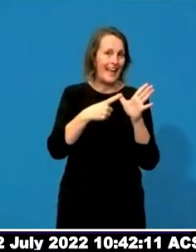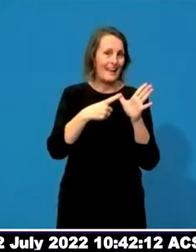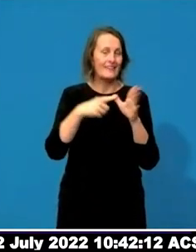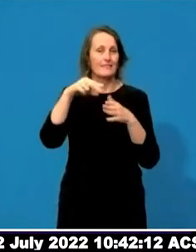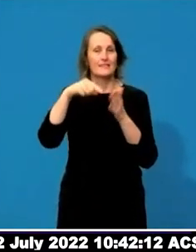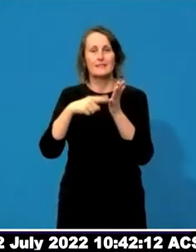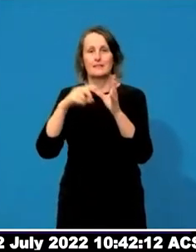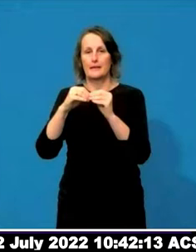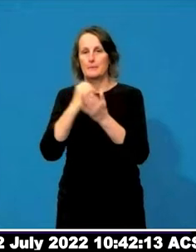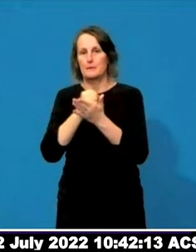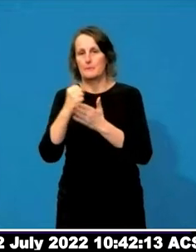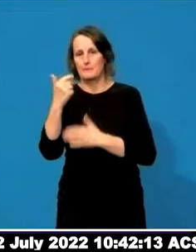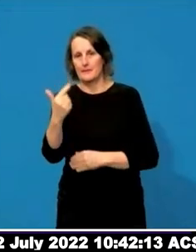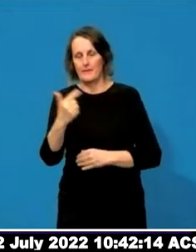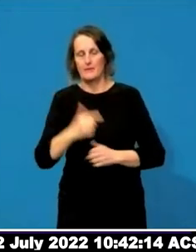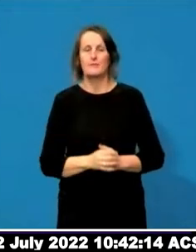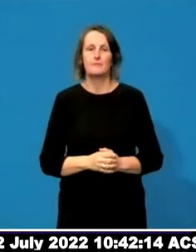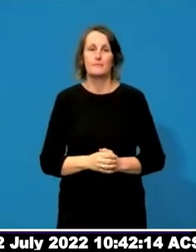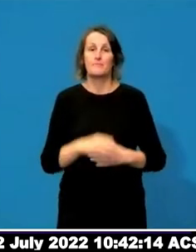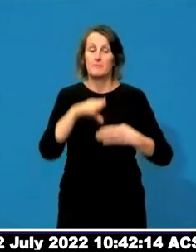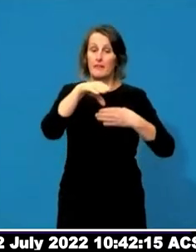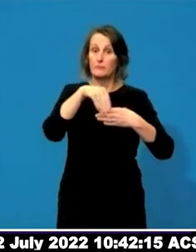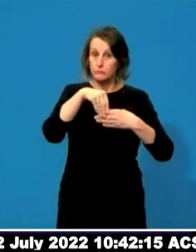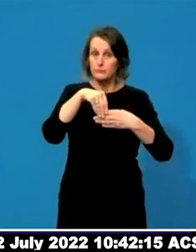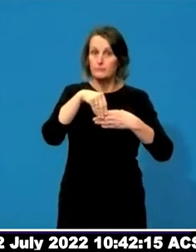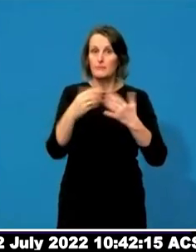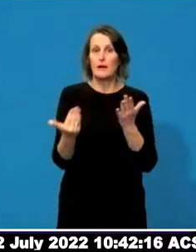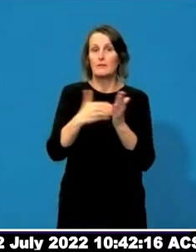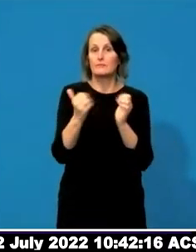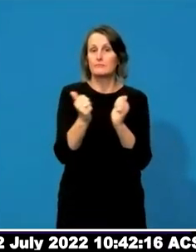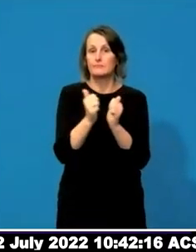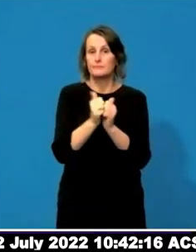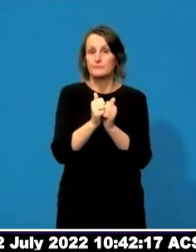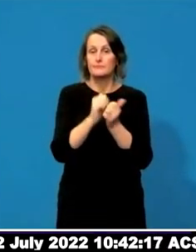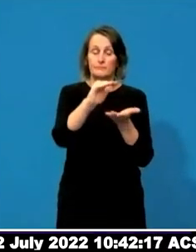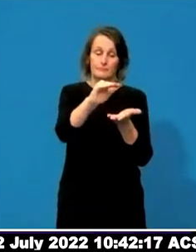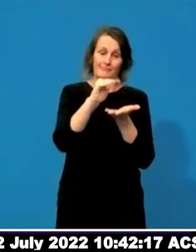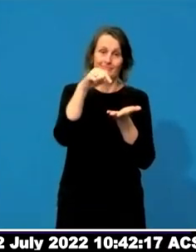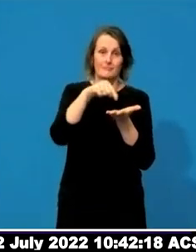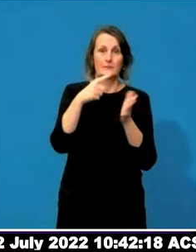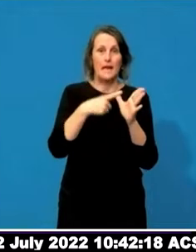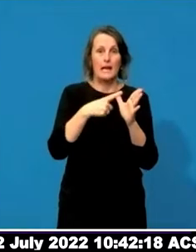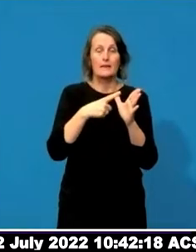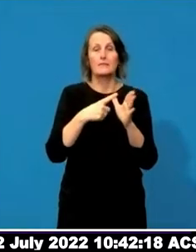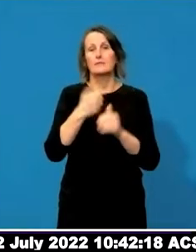And the annexures to Ms Walker's statement are at Hearing Bundle A, tabs 8 to 16.